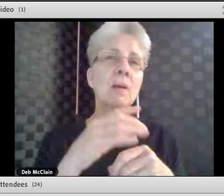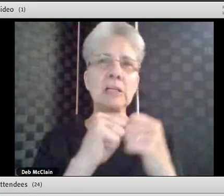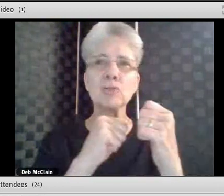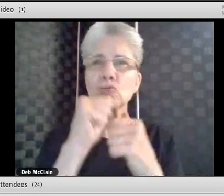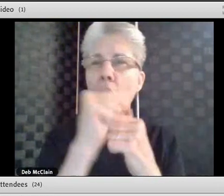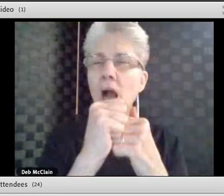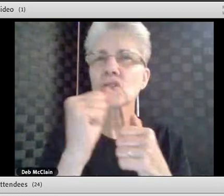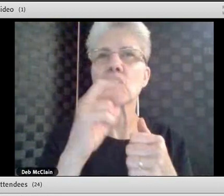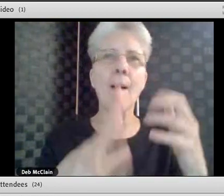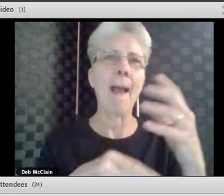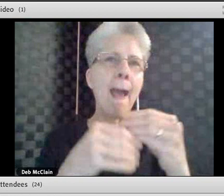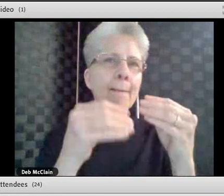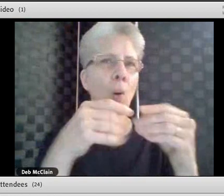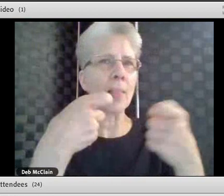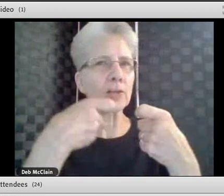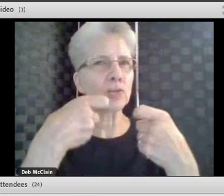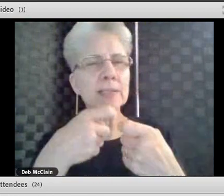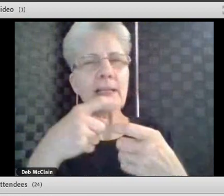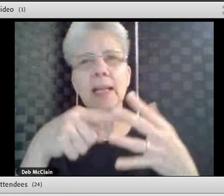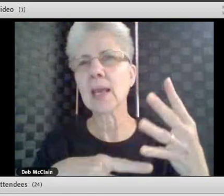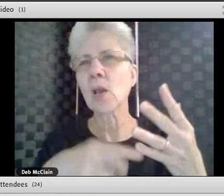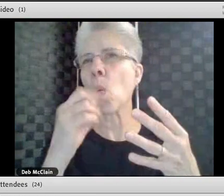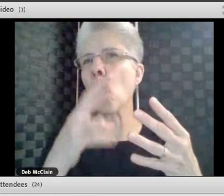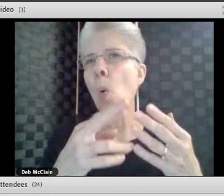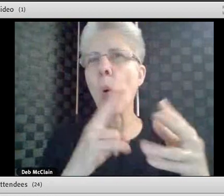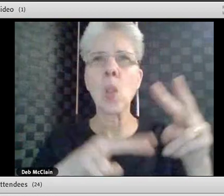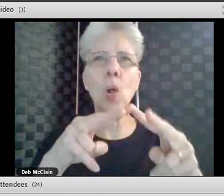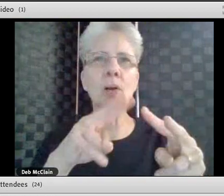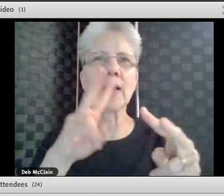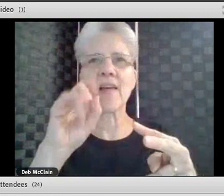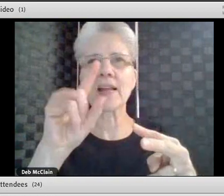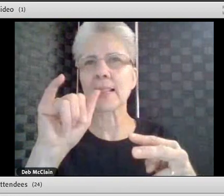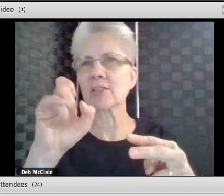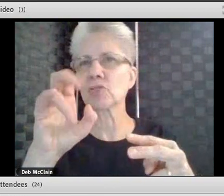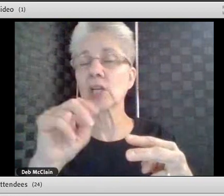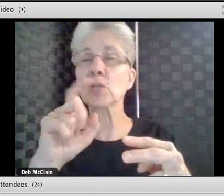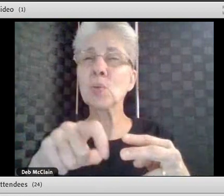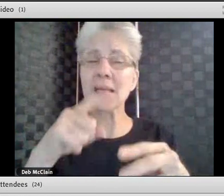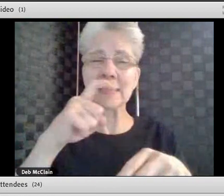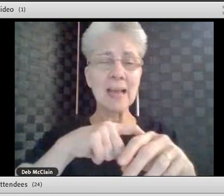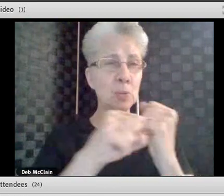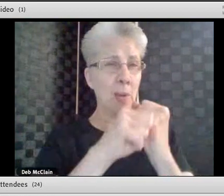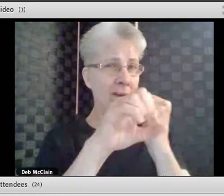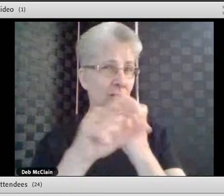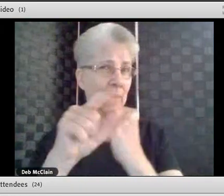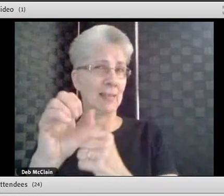especially if you're going to have to do any construction, if you're going to have to add more electricity, if you're going to have to look at ventilation.